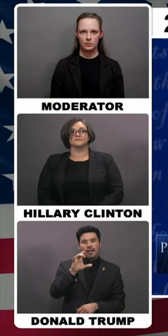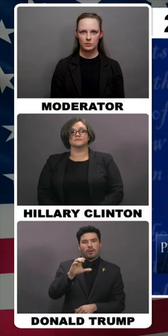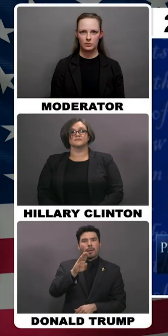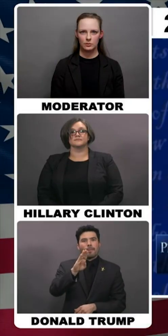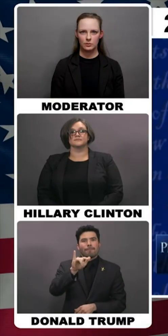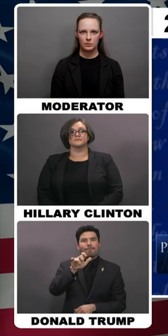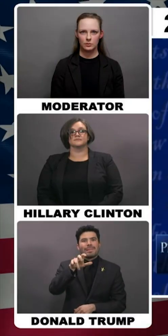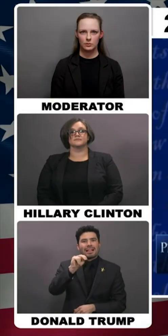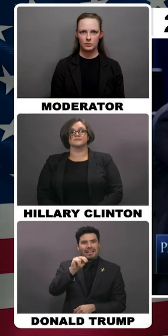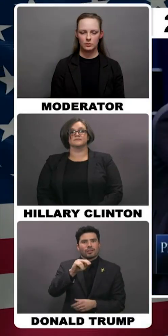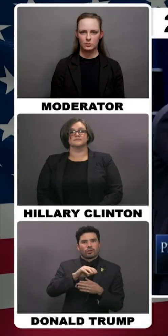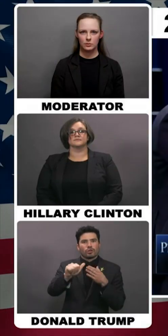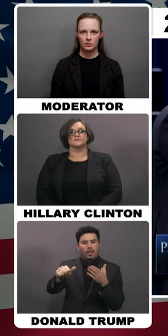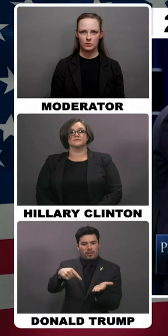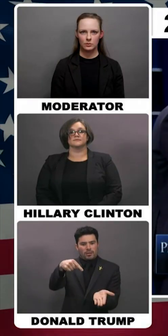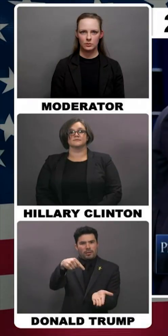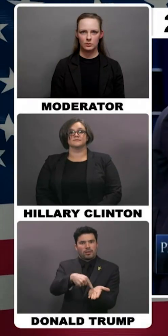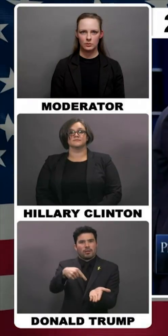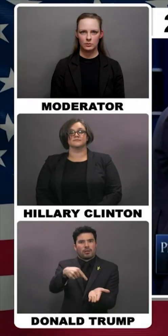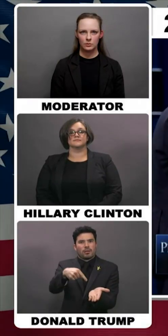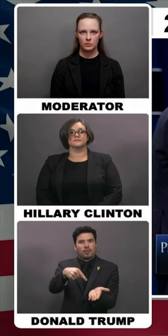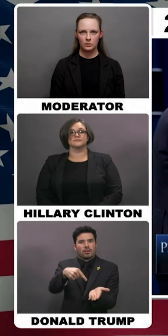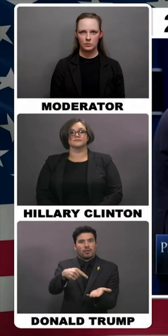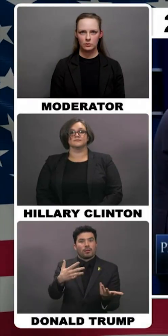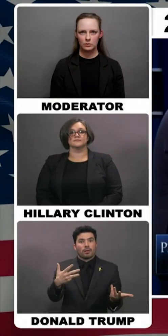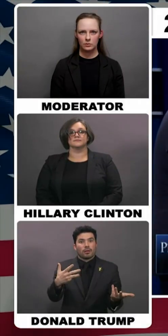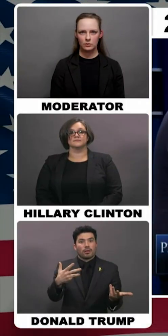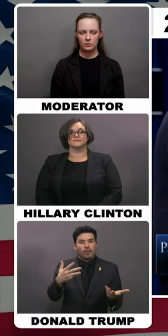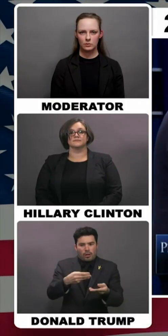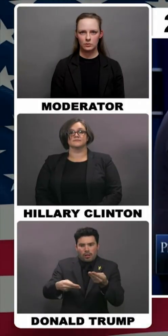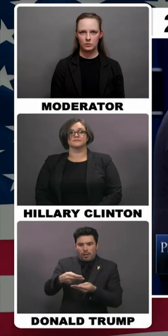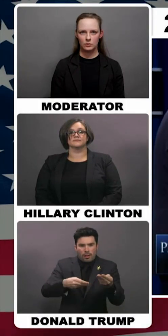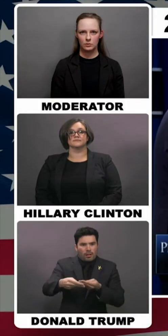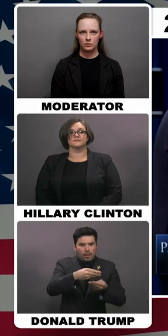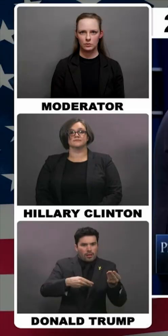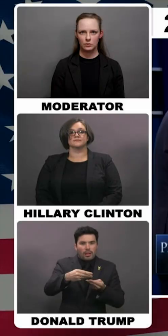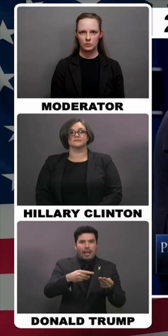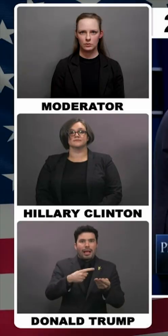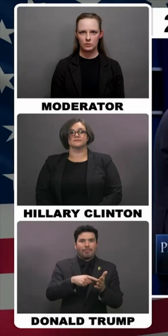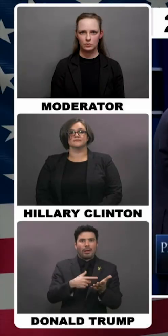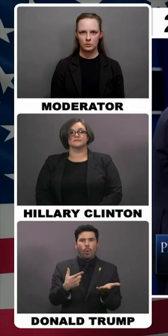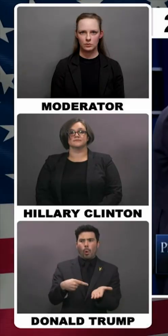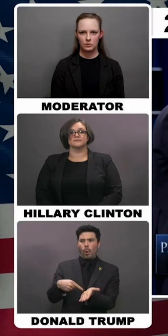In other words, trading with other countries, we had an $800 billion deficit.